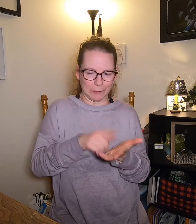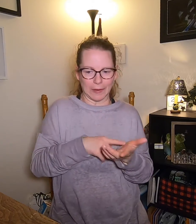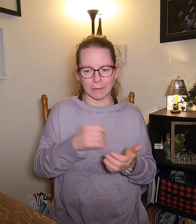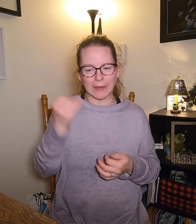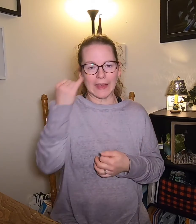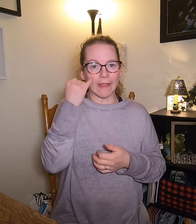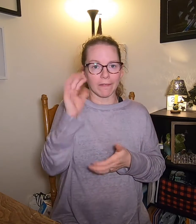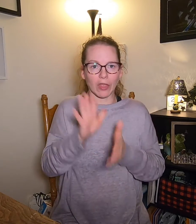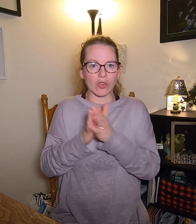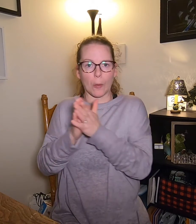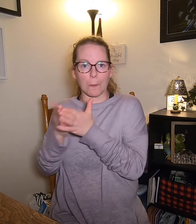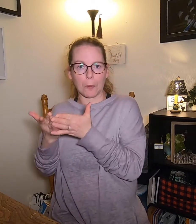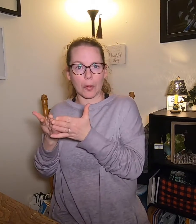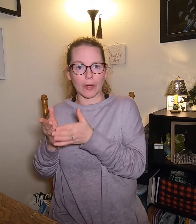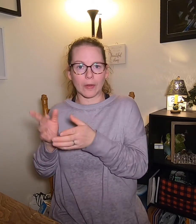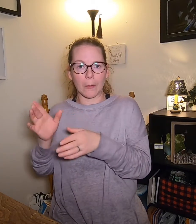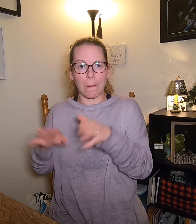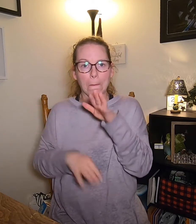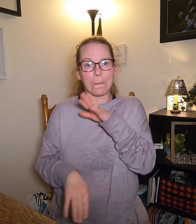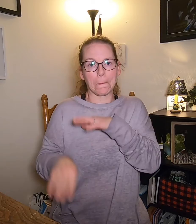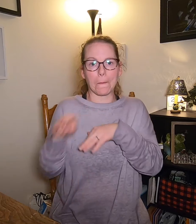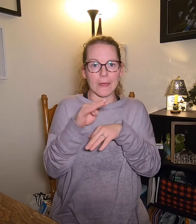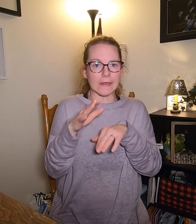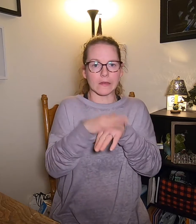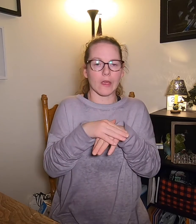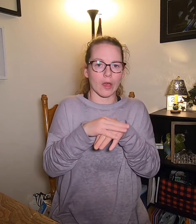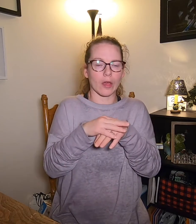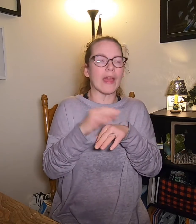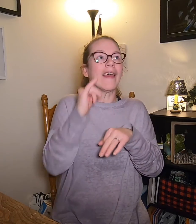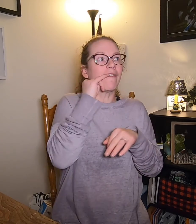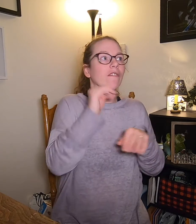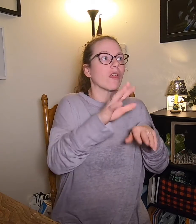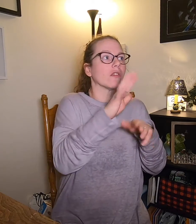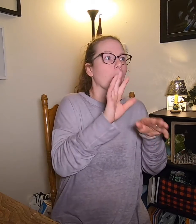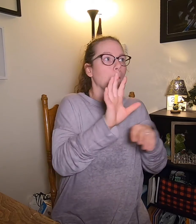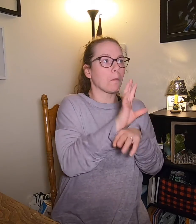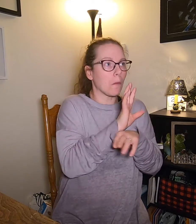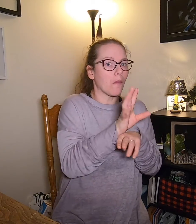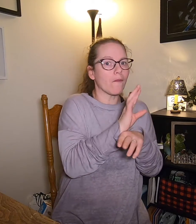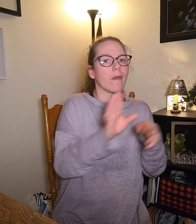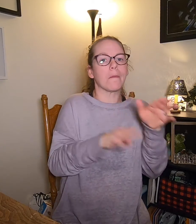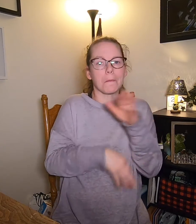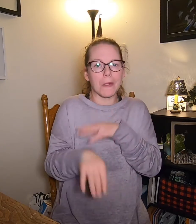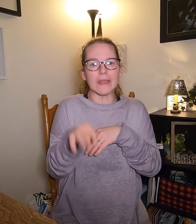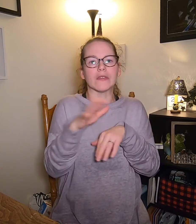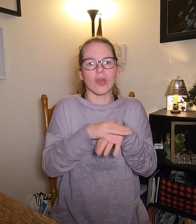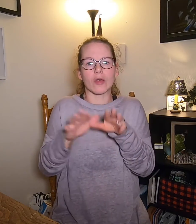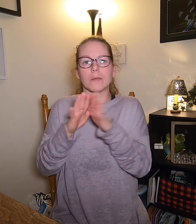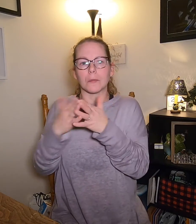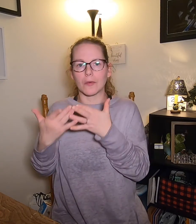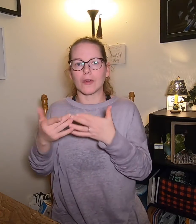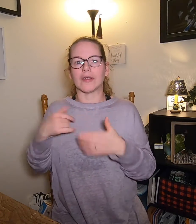If the book is based on, I meant, If the movie is based on a book